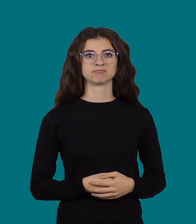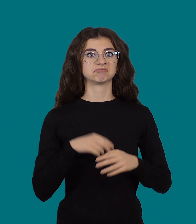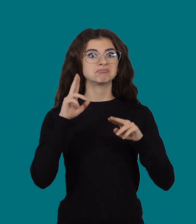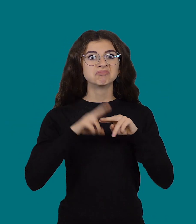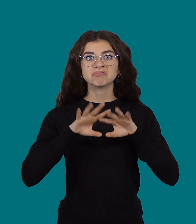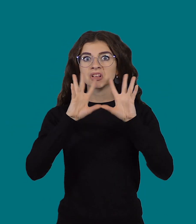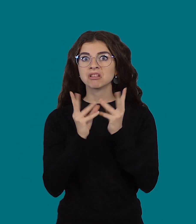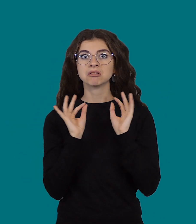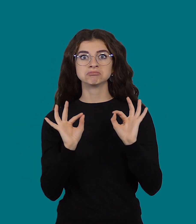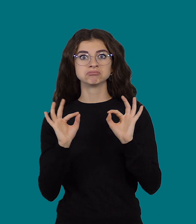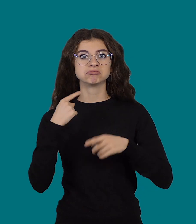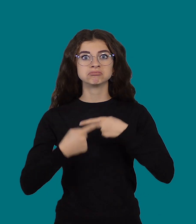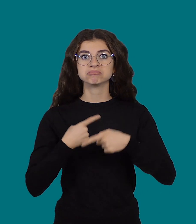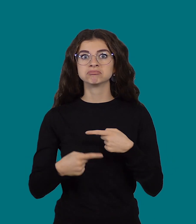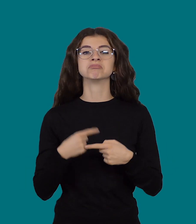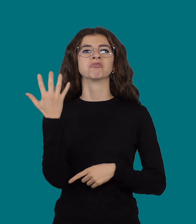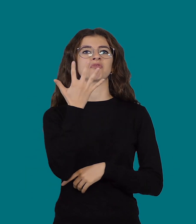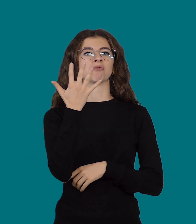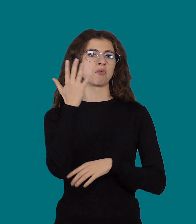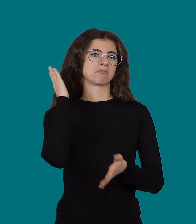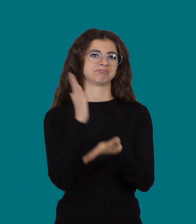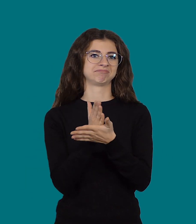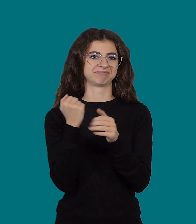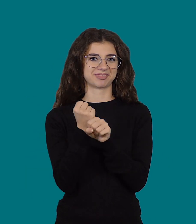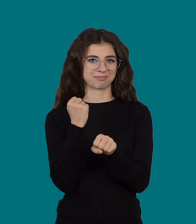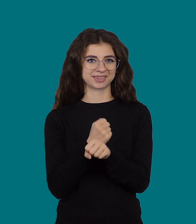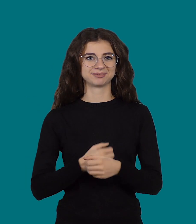If everything went well, she will wrap up around five o'clock.